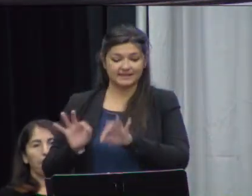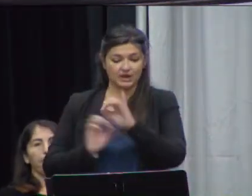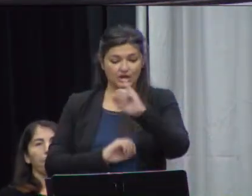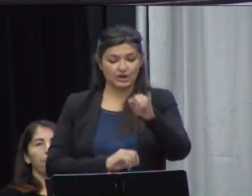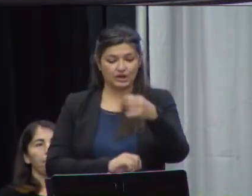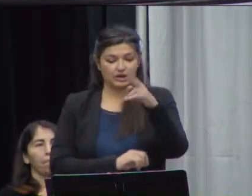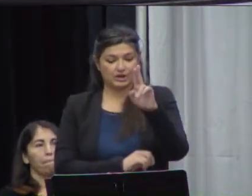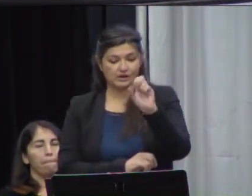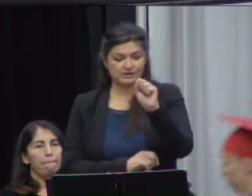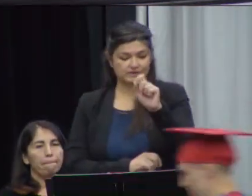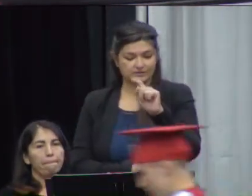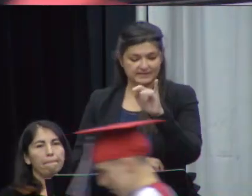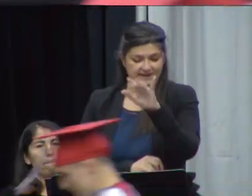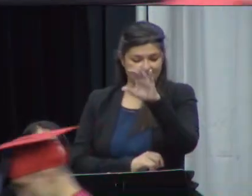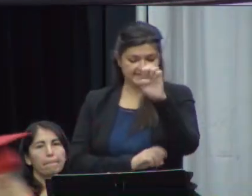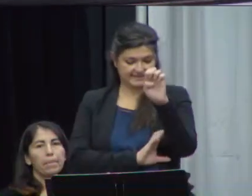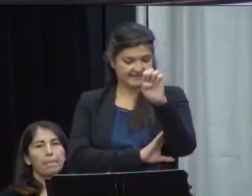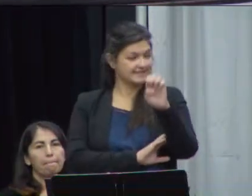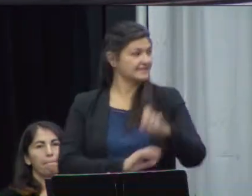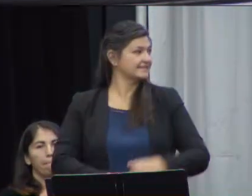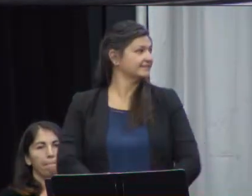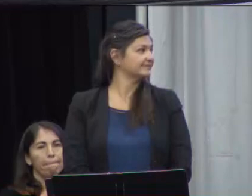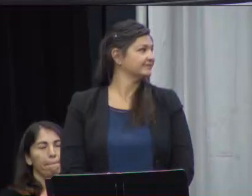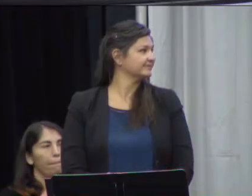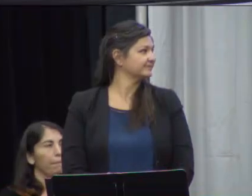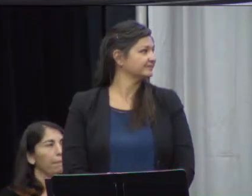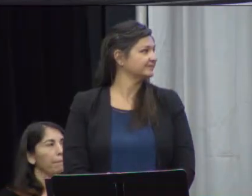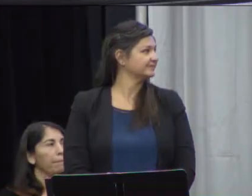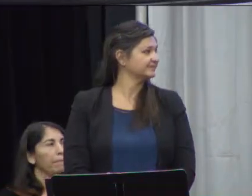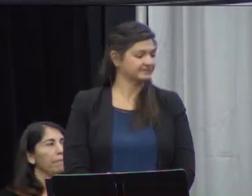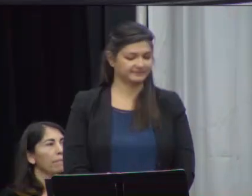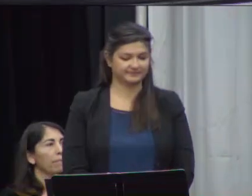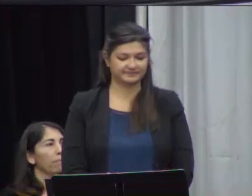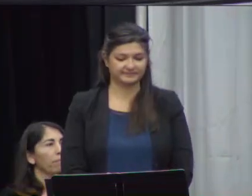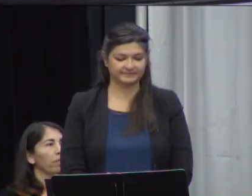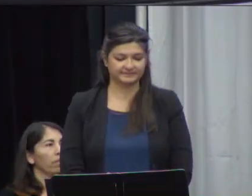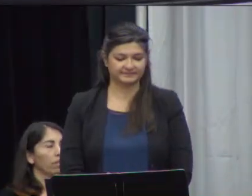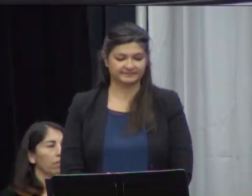I skipped one.